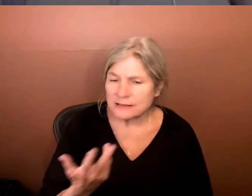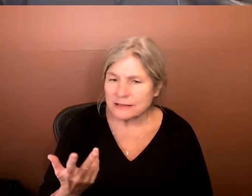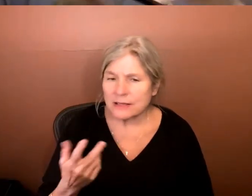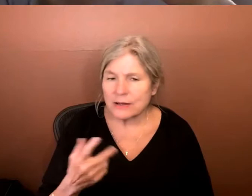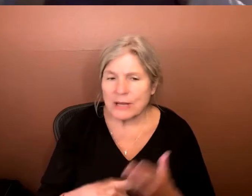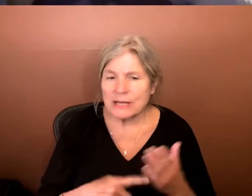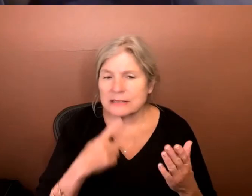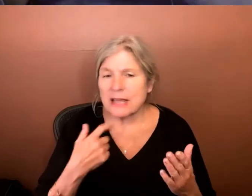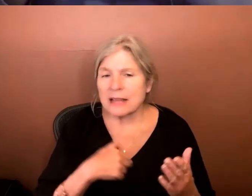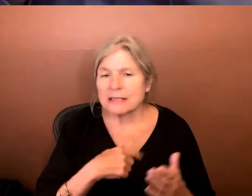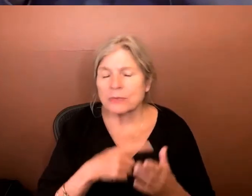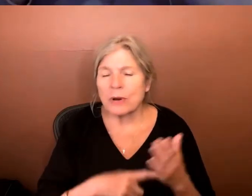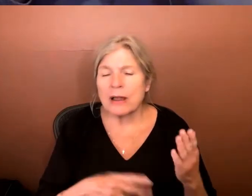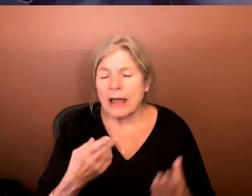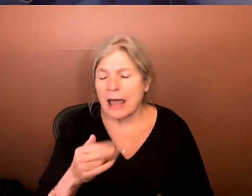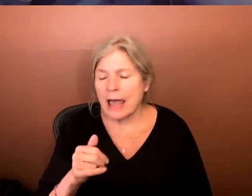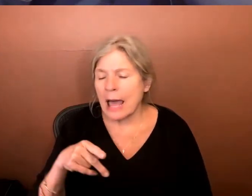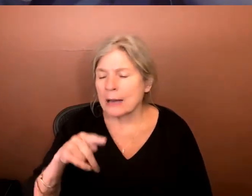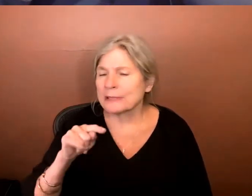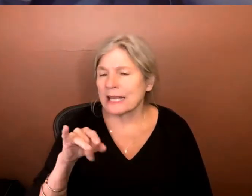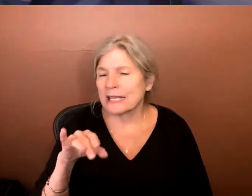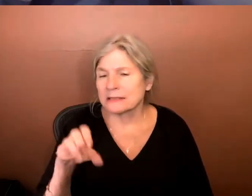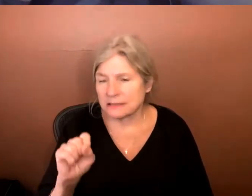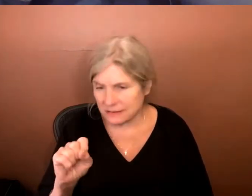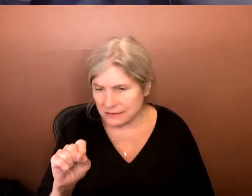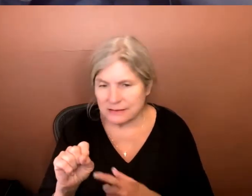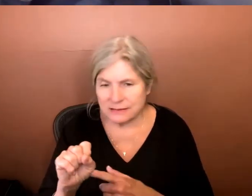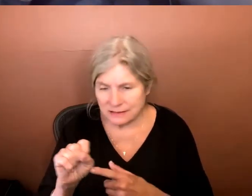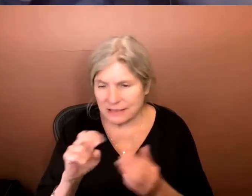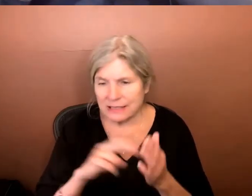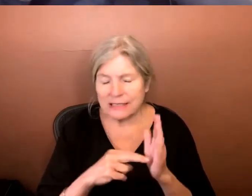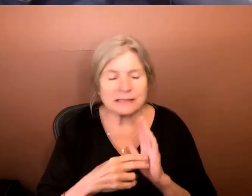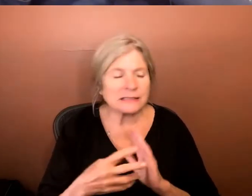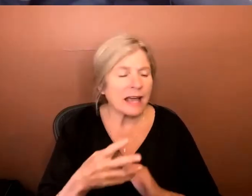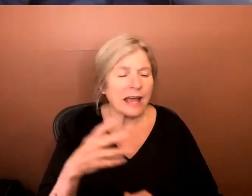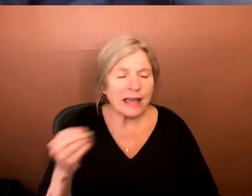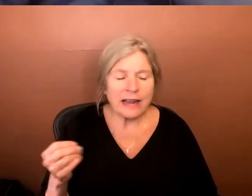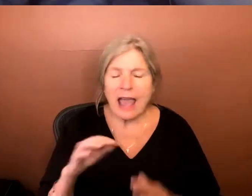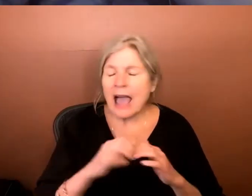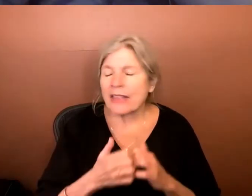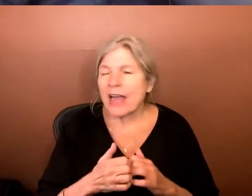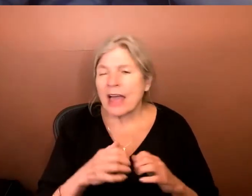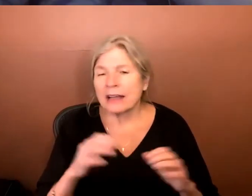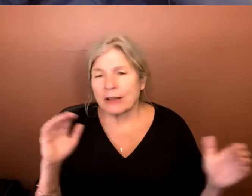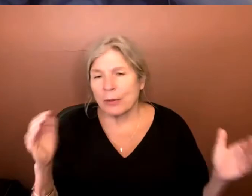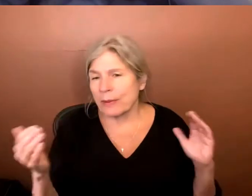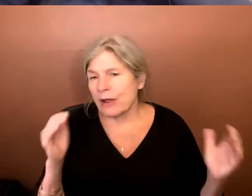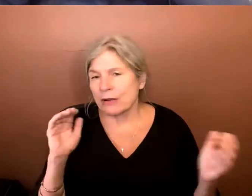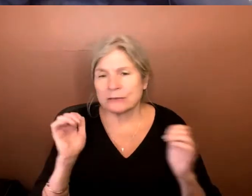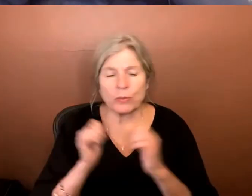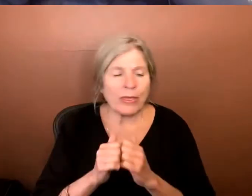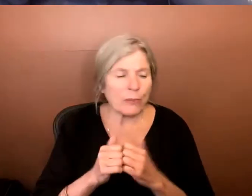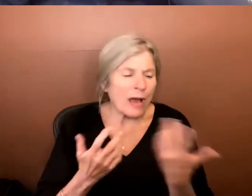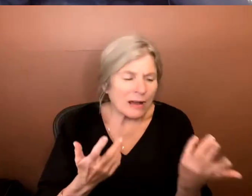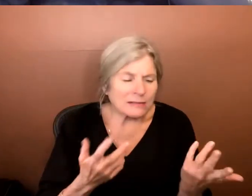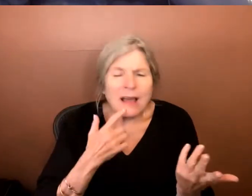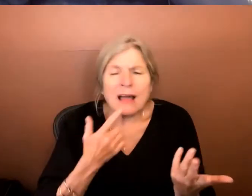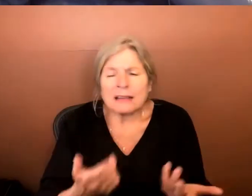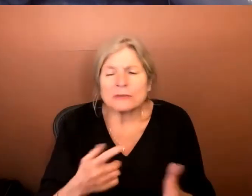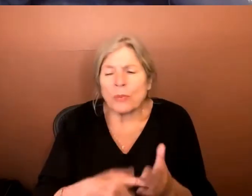what haptics is and what, how that compares to tell us what haptics is, first of all.